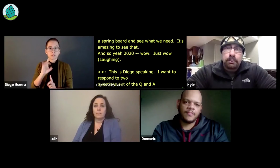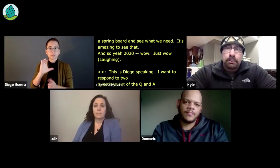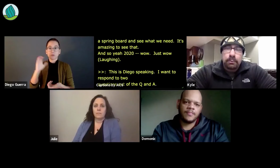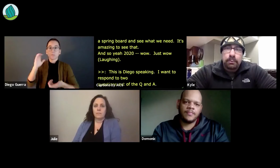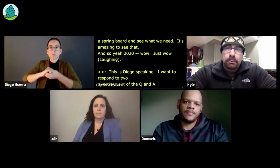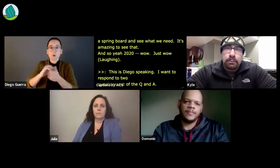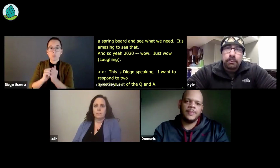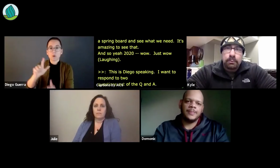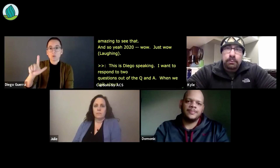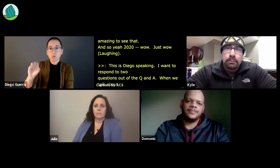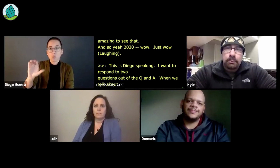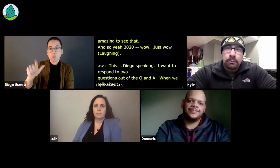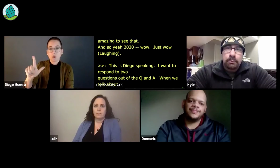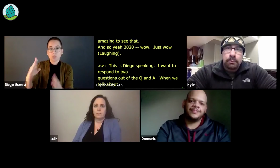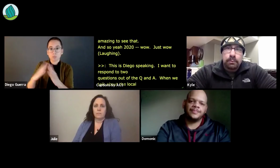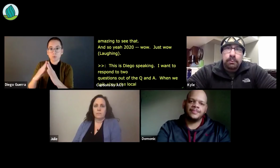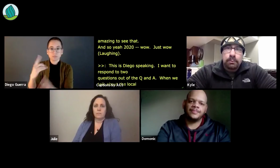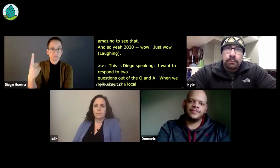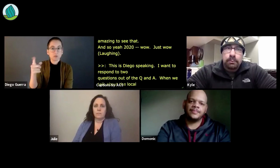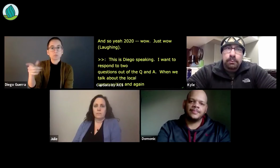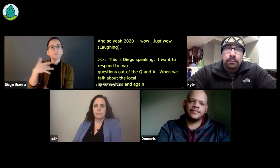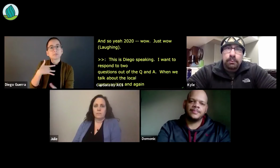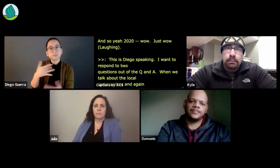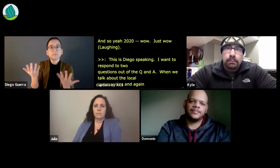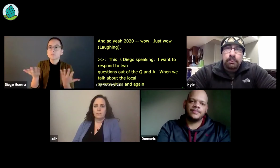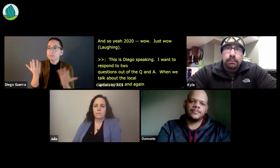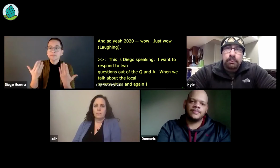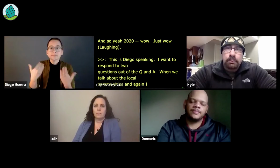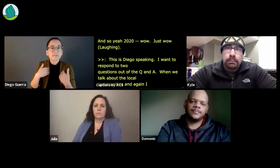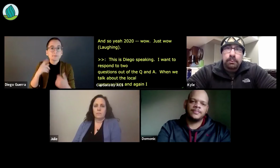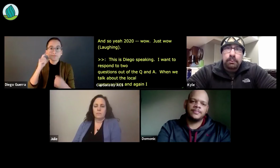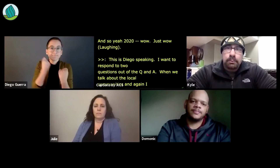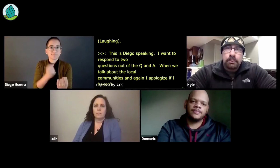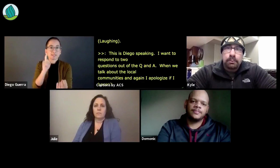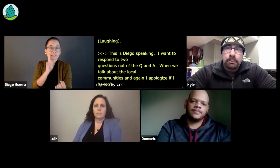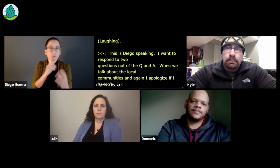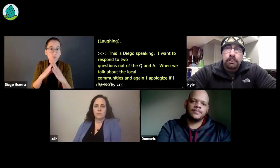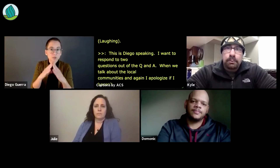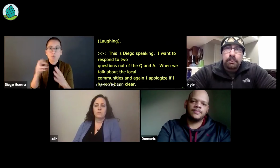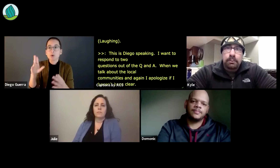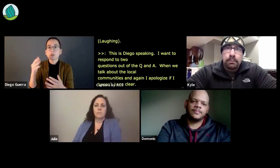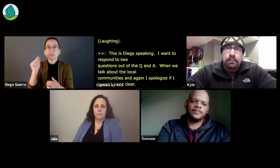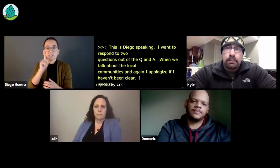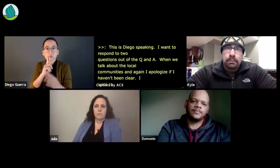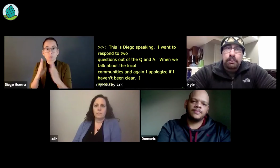NDC is partnered with local communities. Any communities that have a deaf community